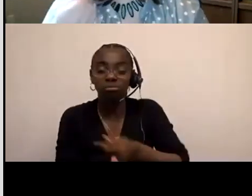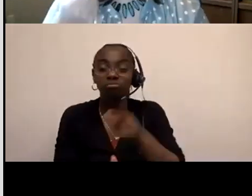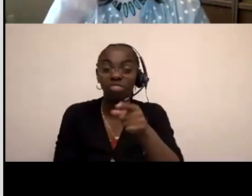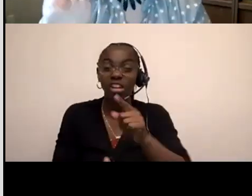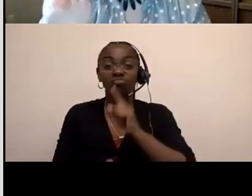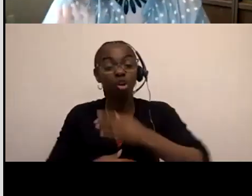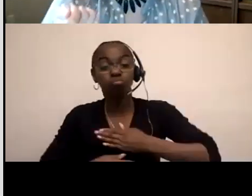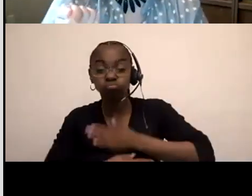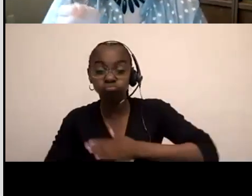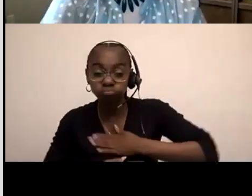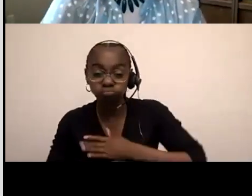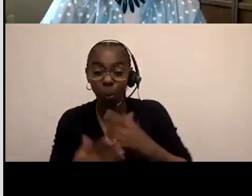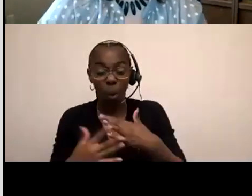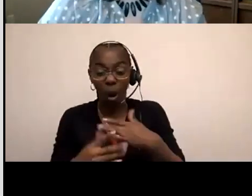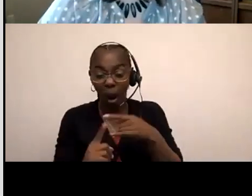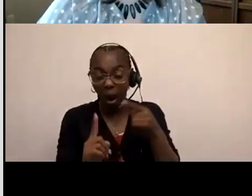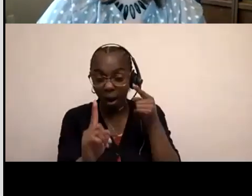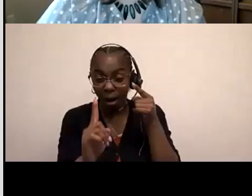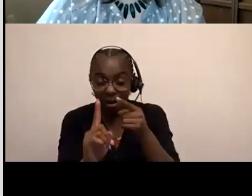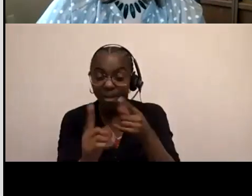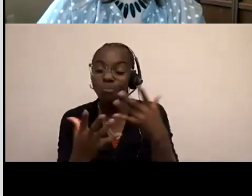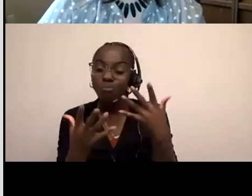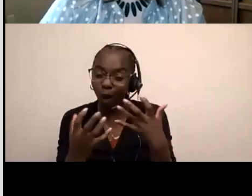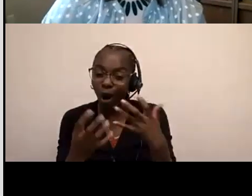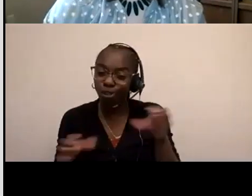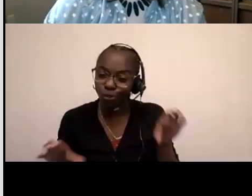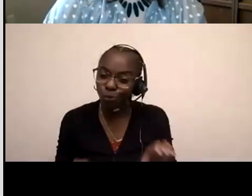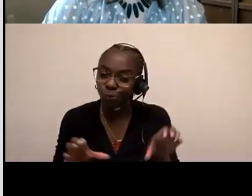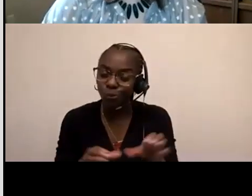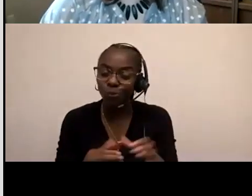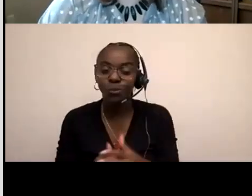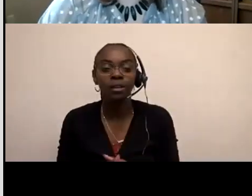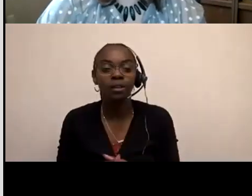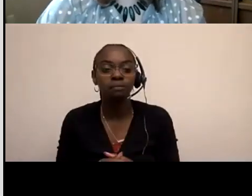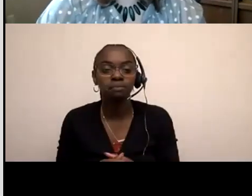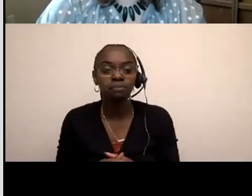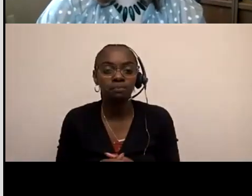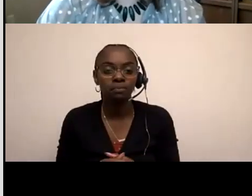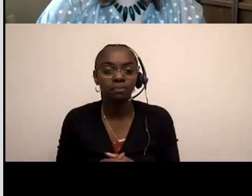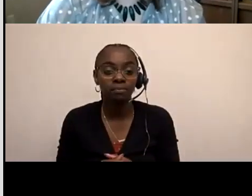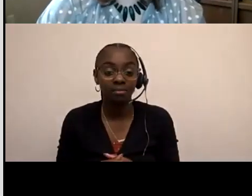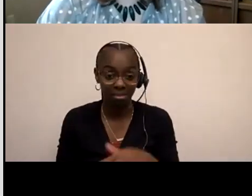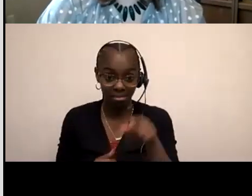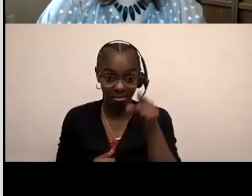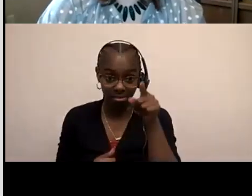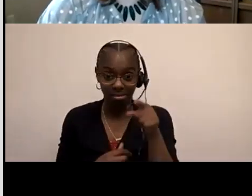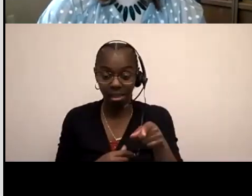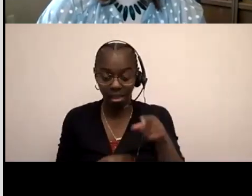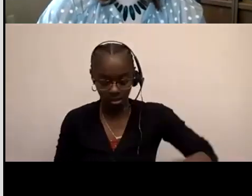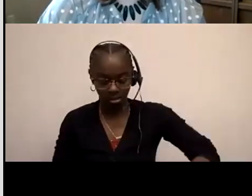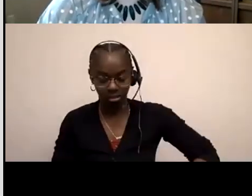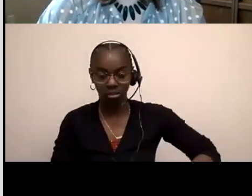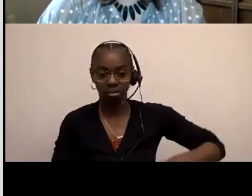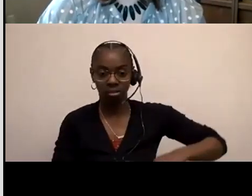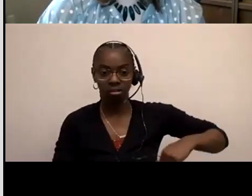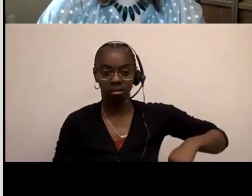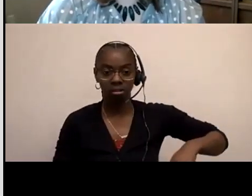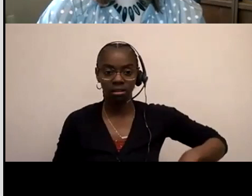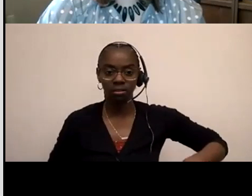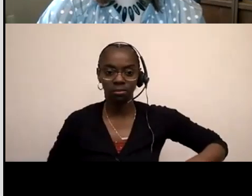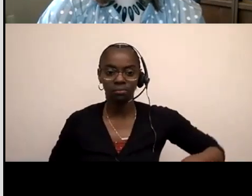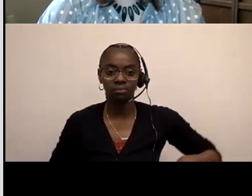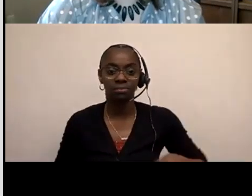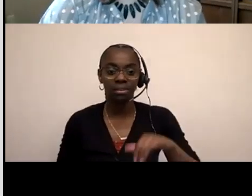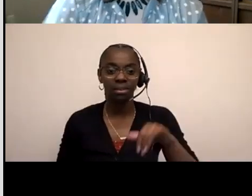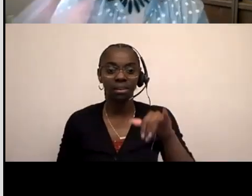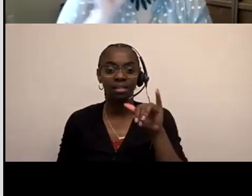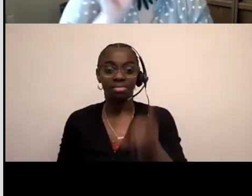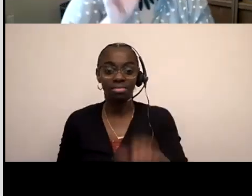TO GET TO DO. THIS IS A CHOICE BOARD YOU CAN USE FOR THAT